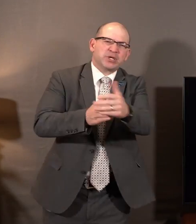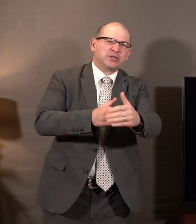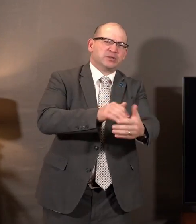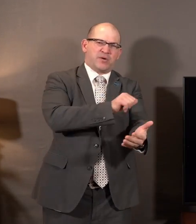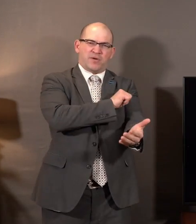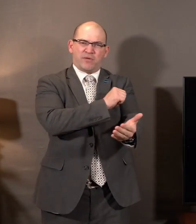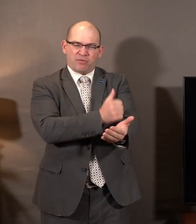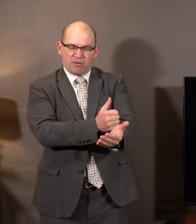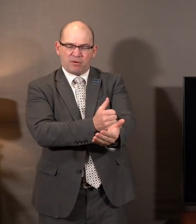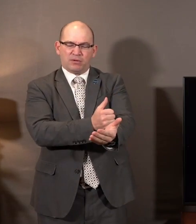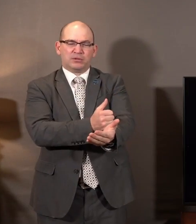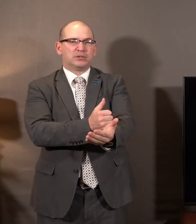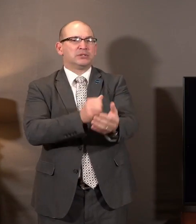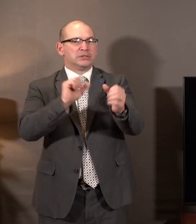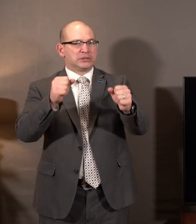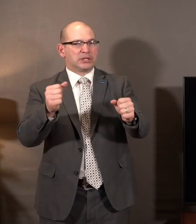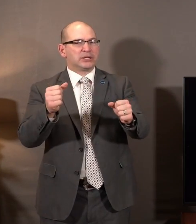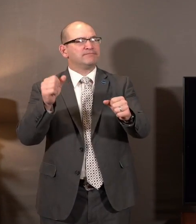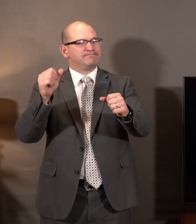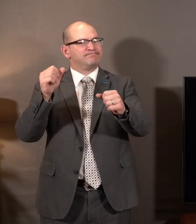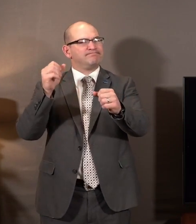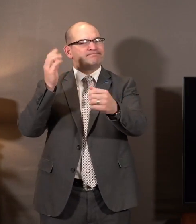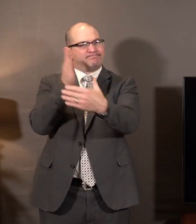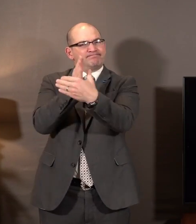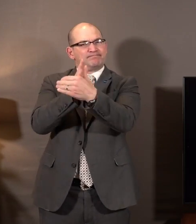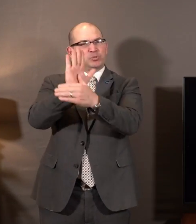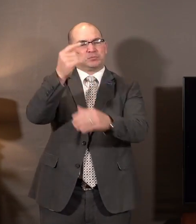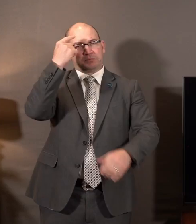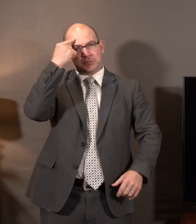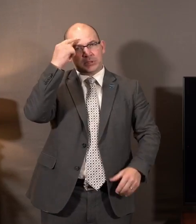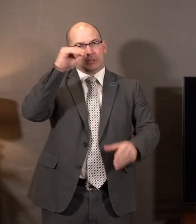while it can play on your mind and the Bible says in 2nd Corinthians 10 and